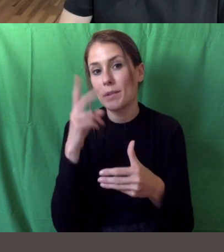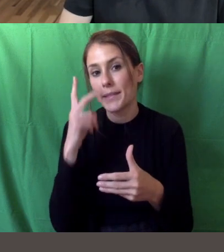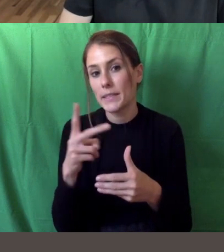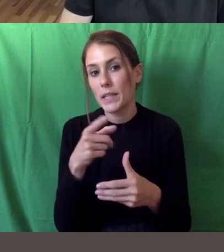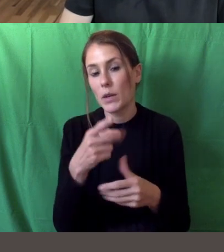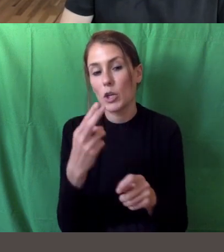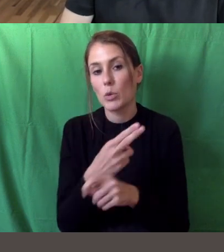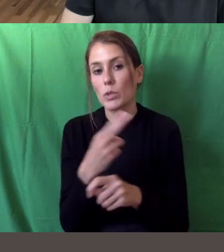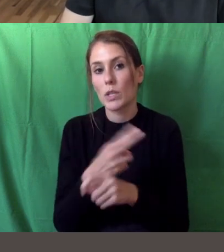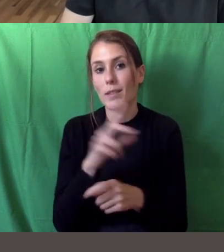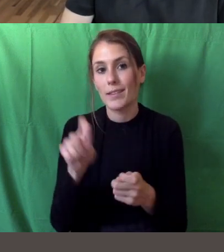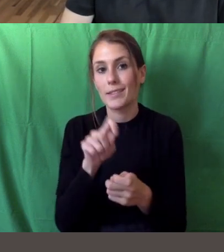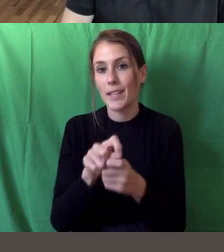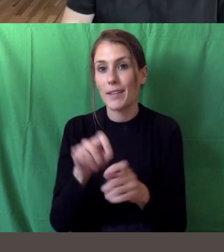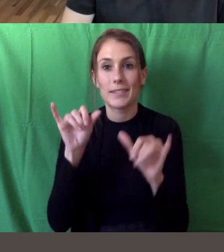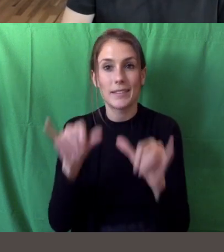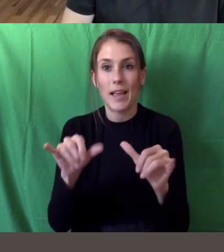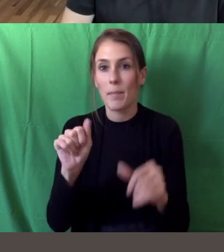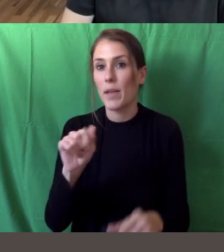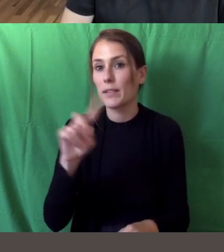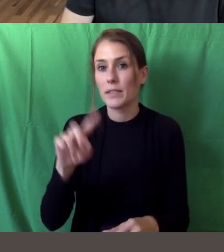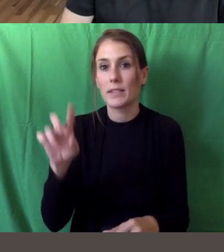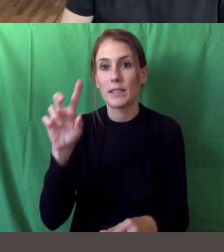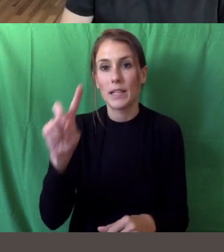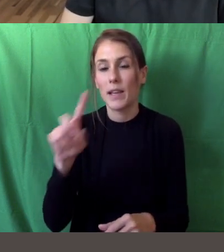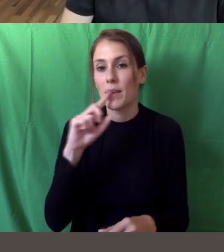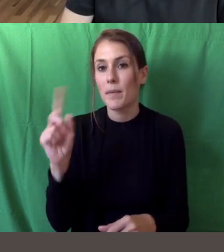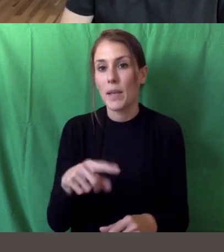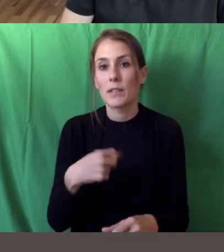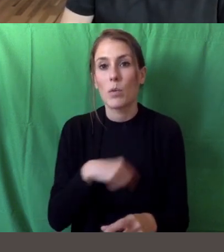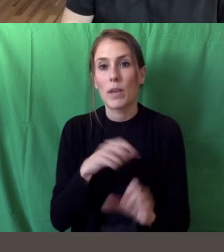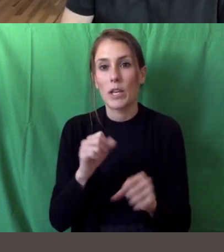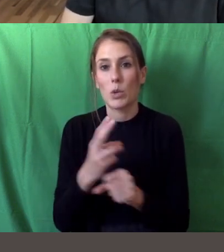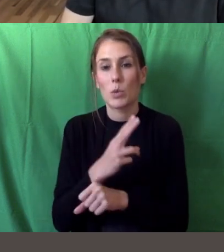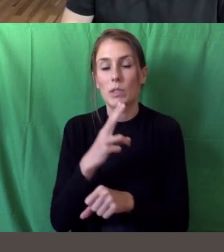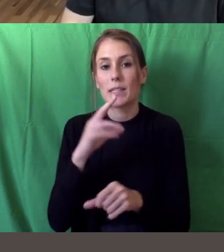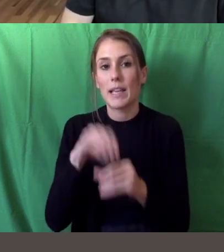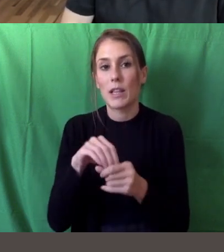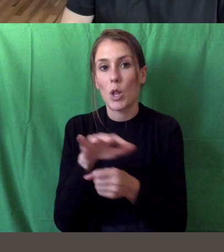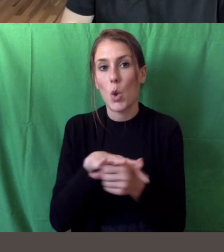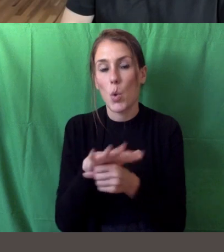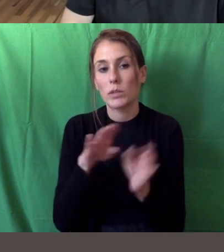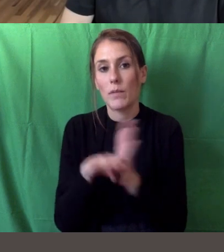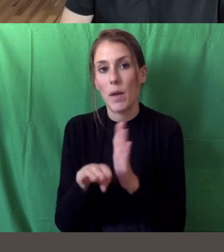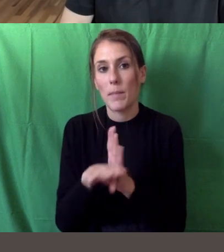we're going to see that we're using the exact same azd commands that we can use in the local development context.